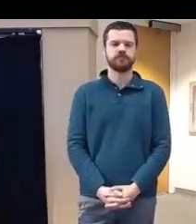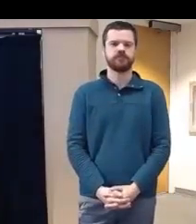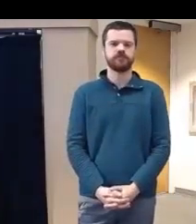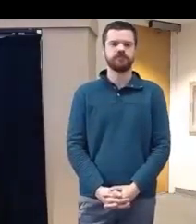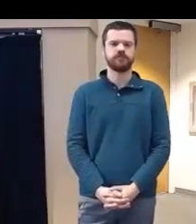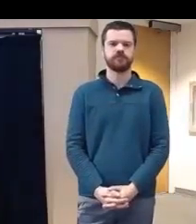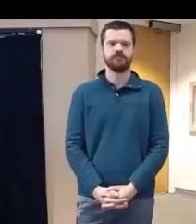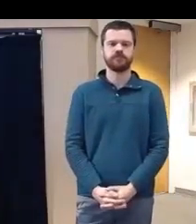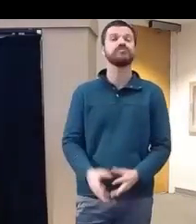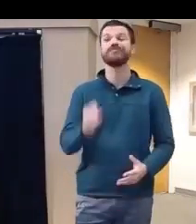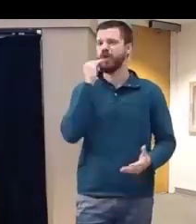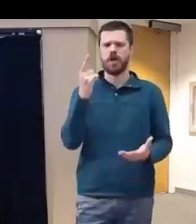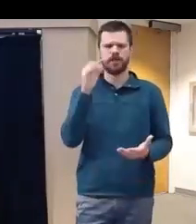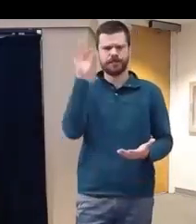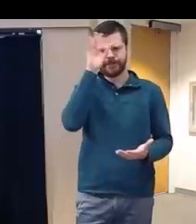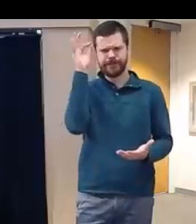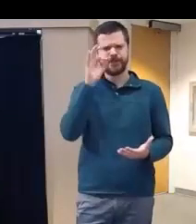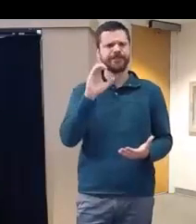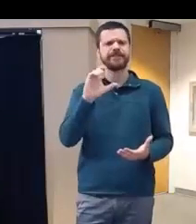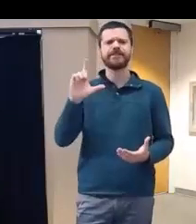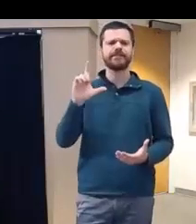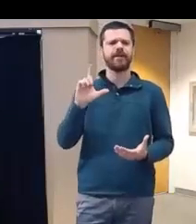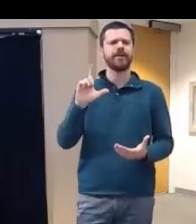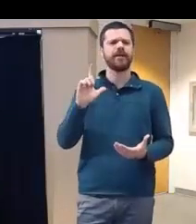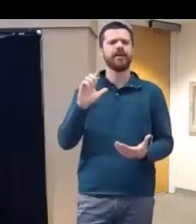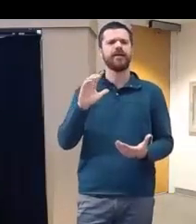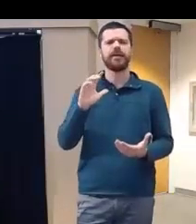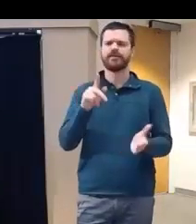for those of you not familiar with cl Psychiatry specialty